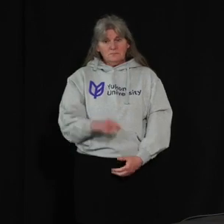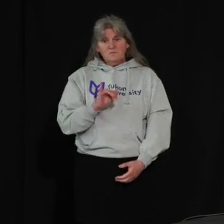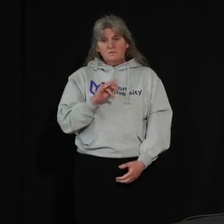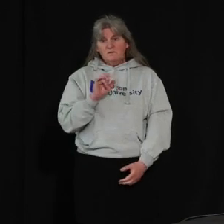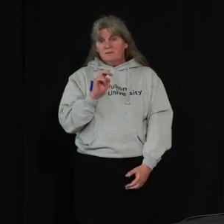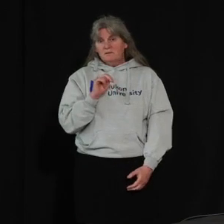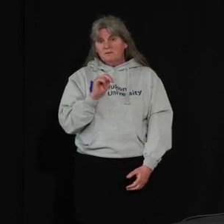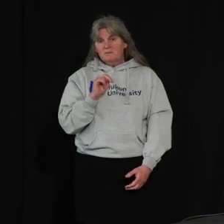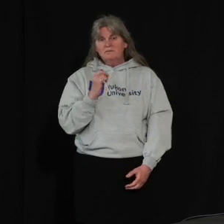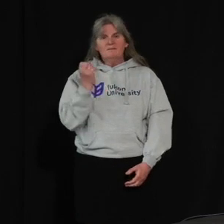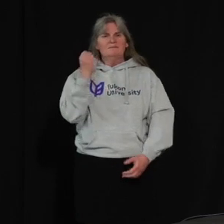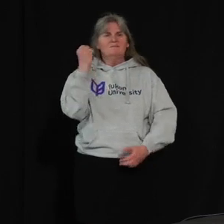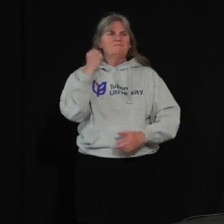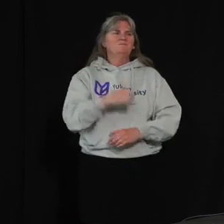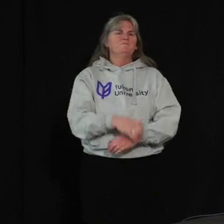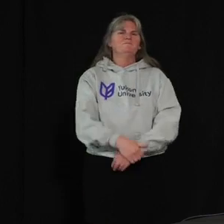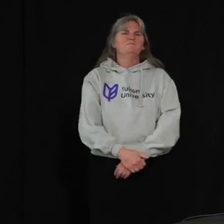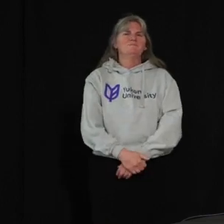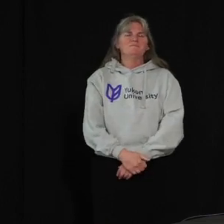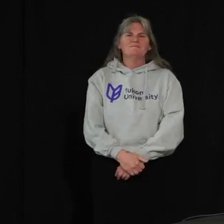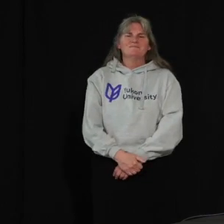Julian? Reporter: